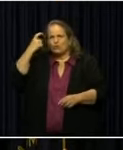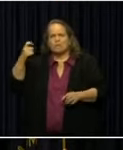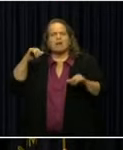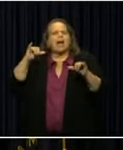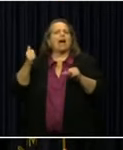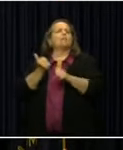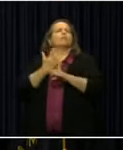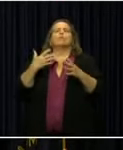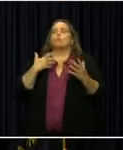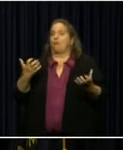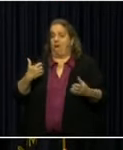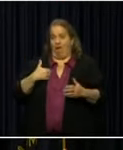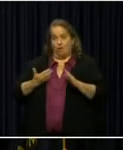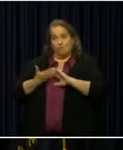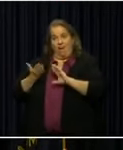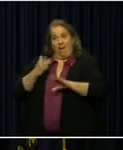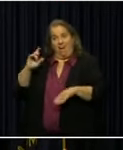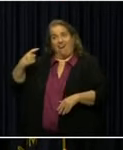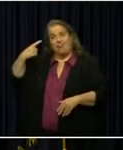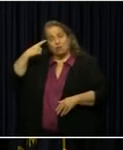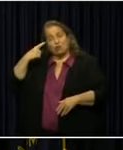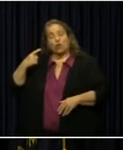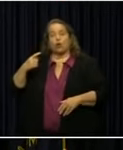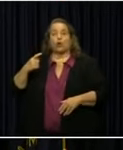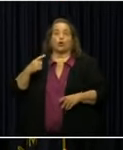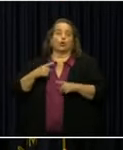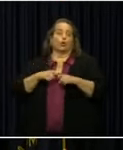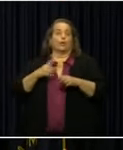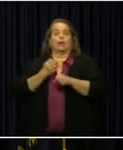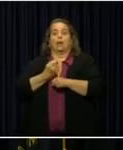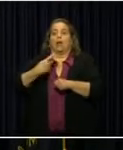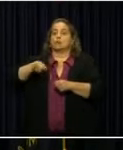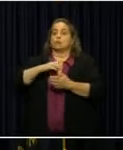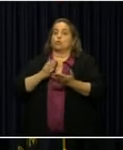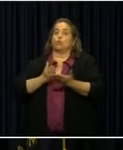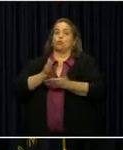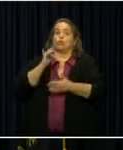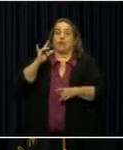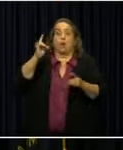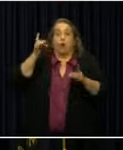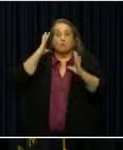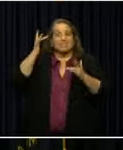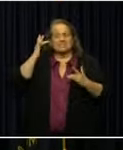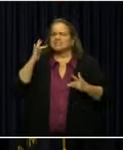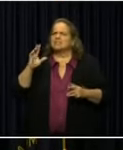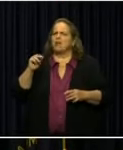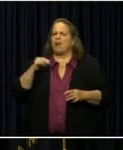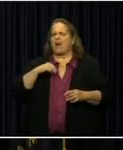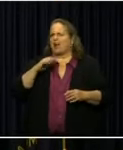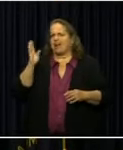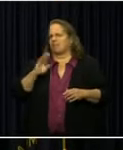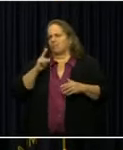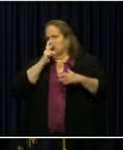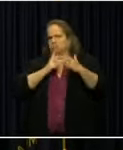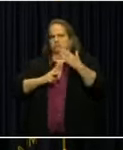YOUR CENSUS, WE COULD JUMP INTO THE TOP TEN IF JUST 3% OF KENTUCKIANS MADE SURE THAT THEY